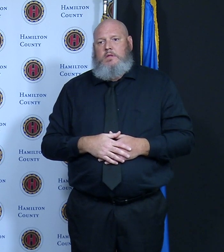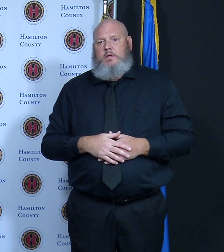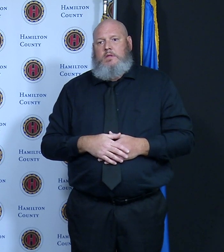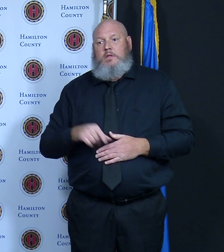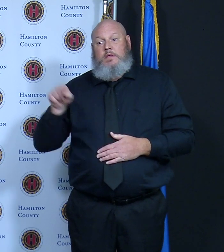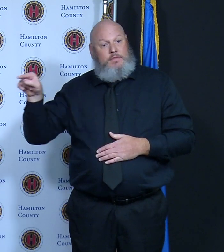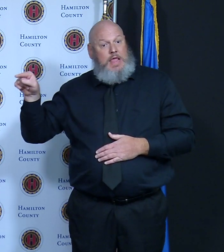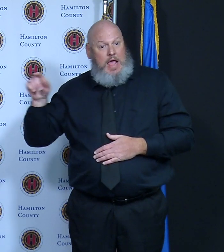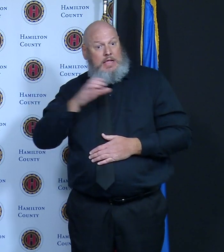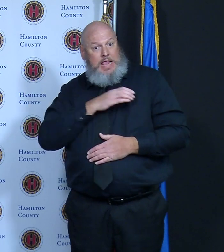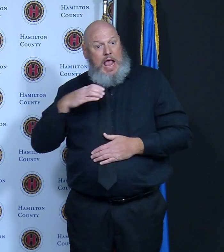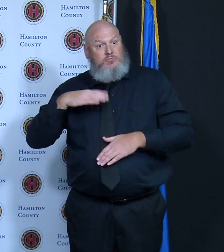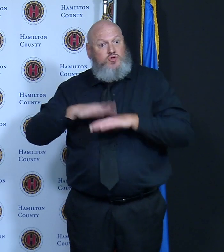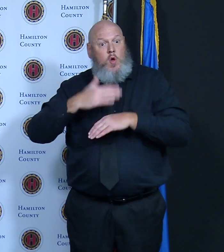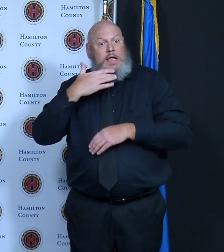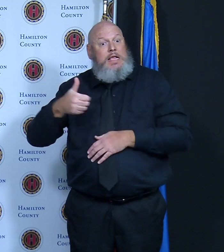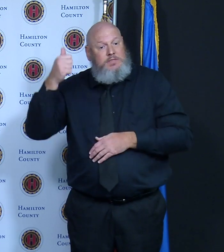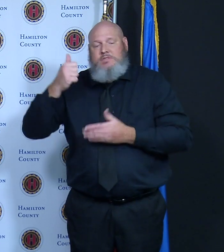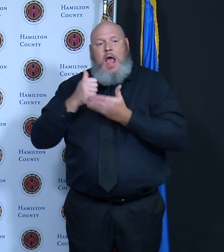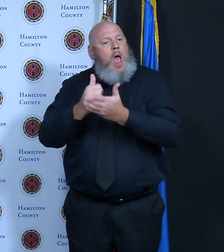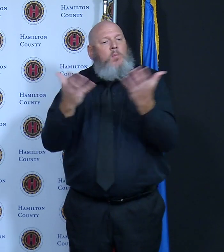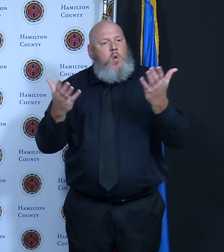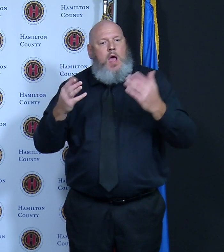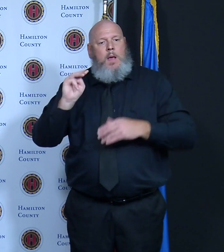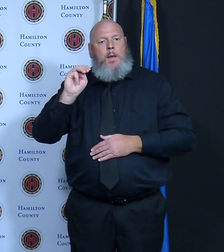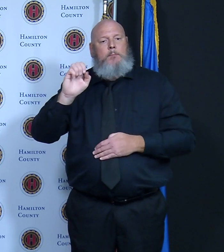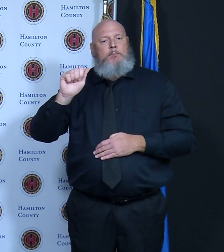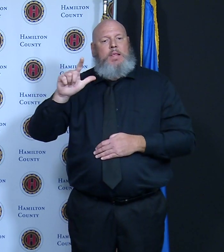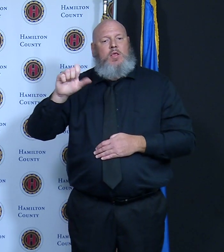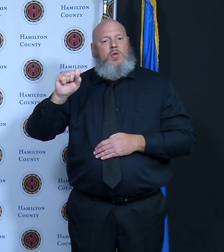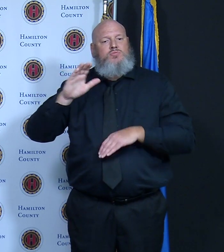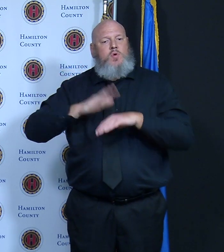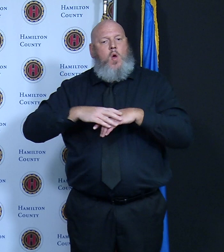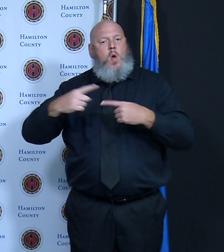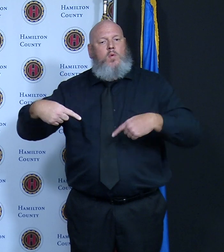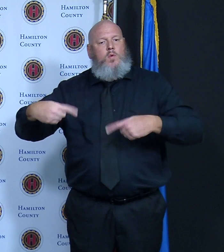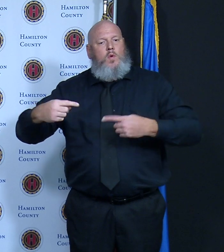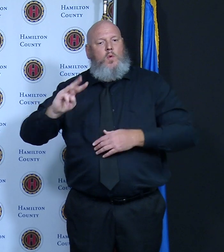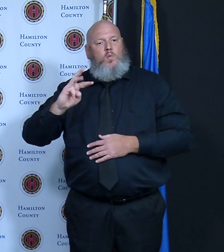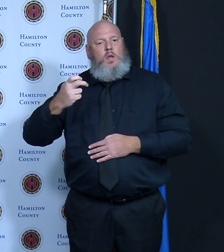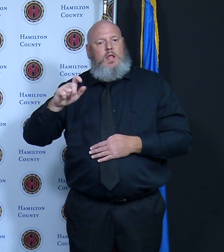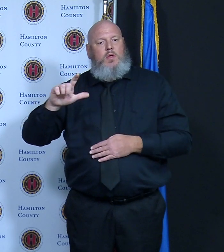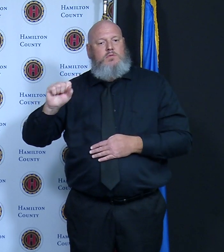that were able to do that and deliver meals on wheels and boxes of food that